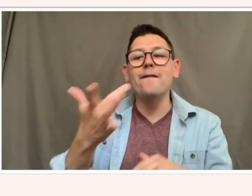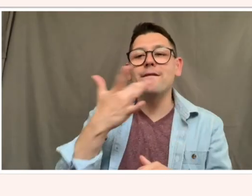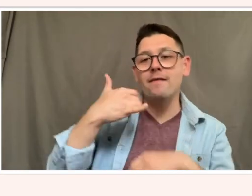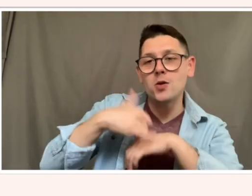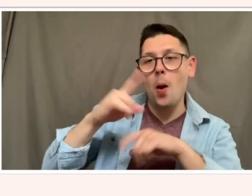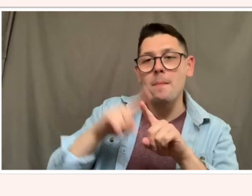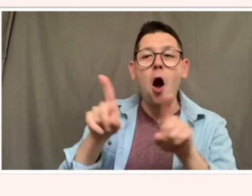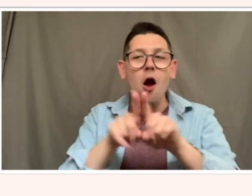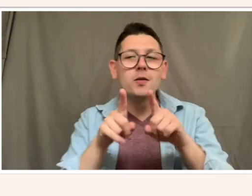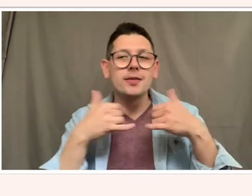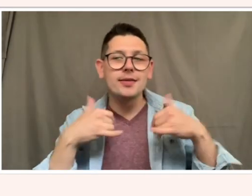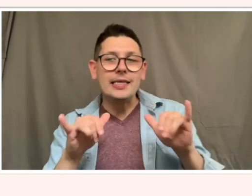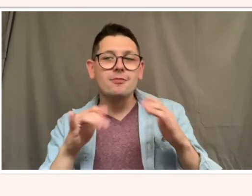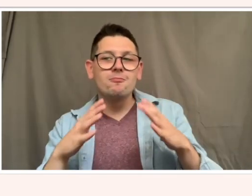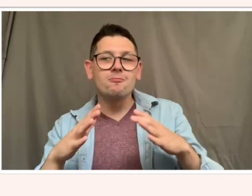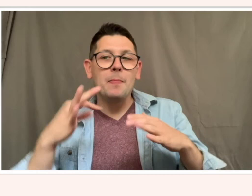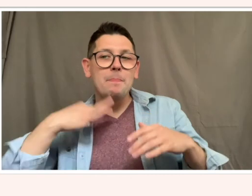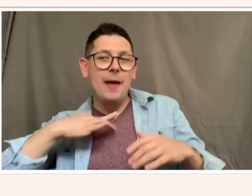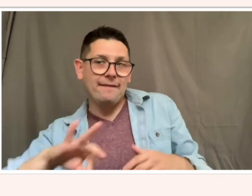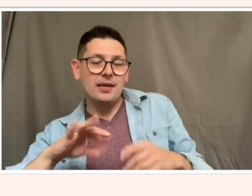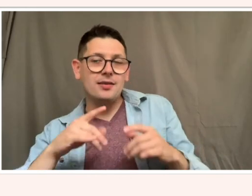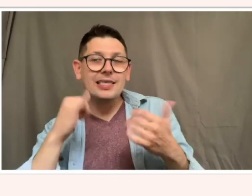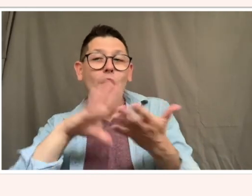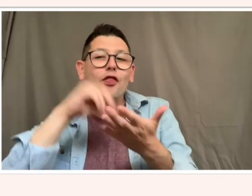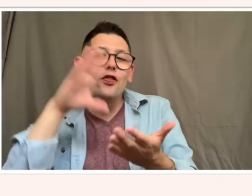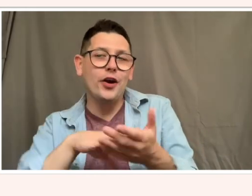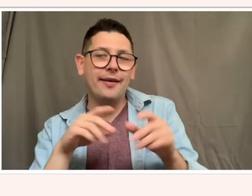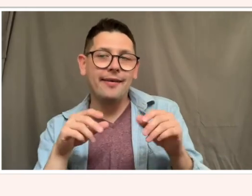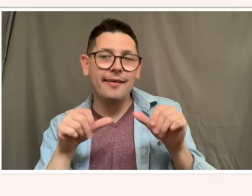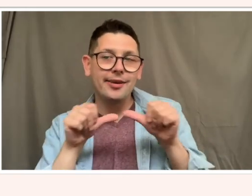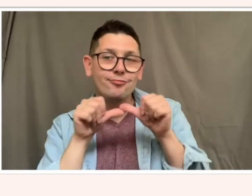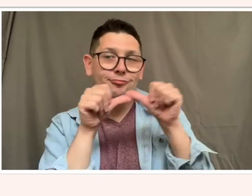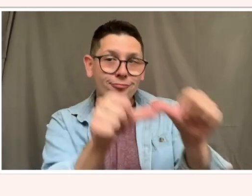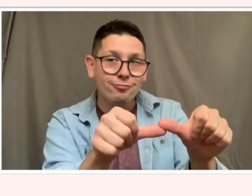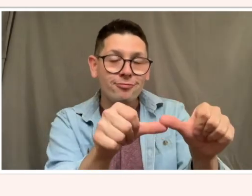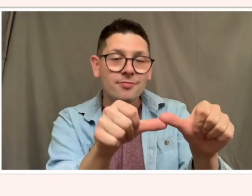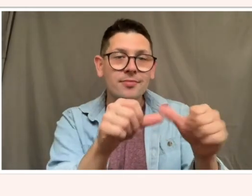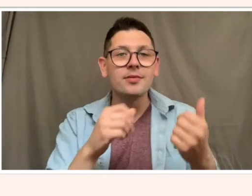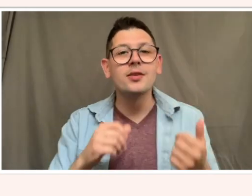the parallels between tactile learning and distance learning so that